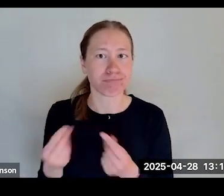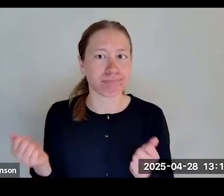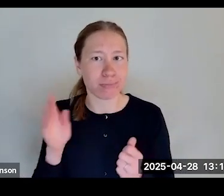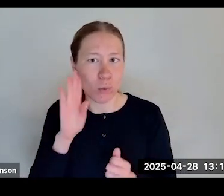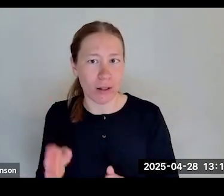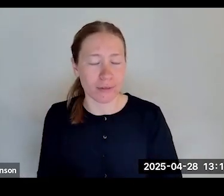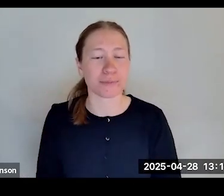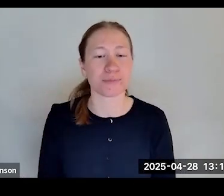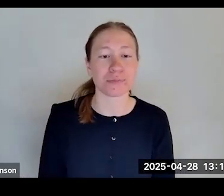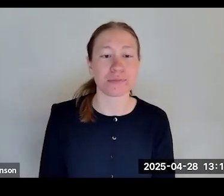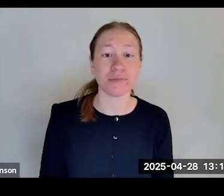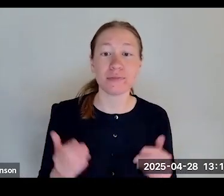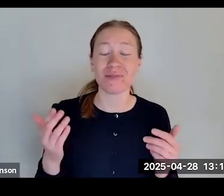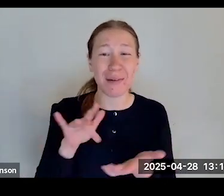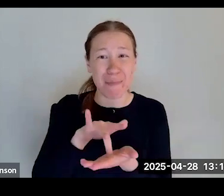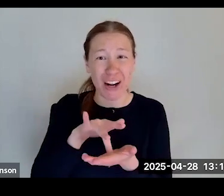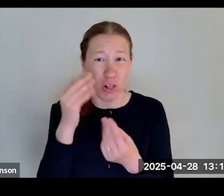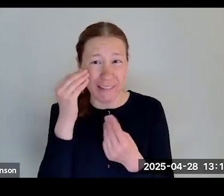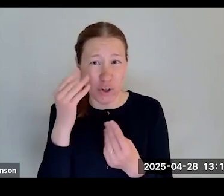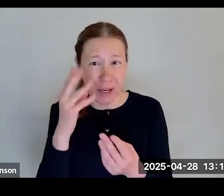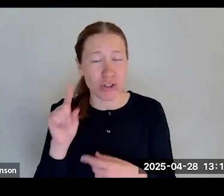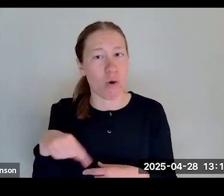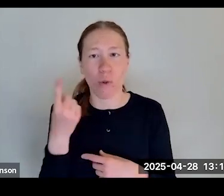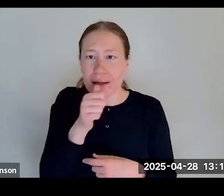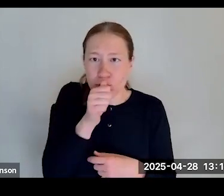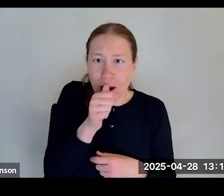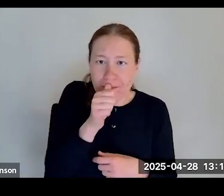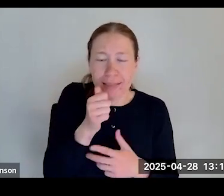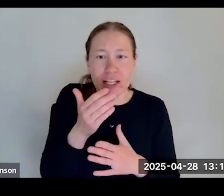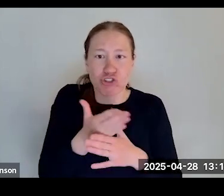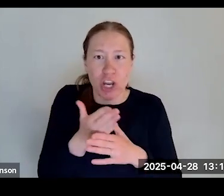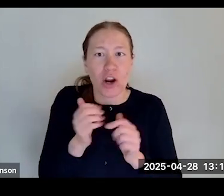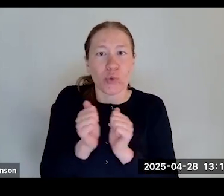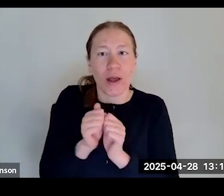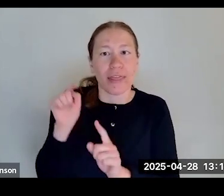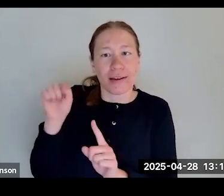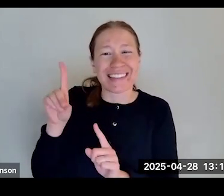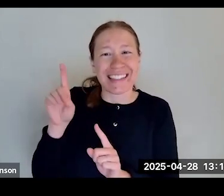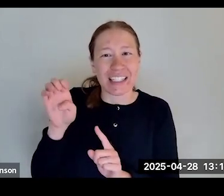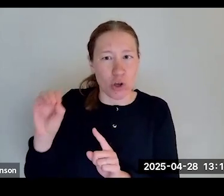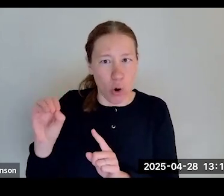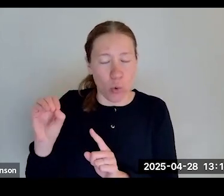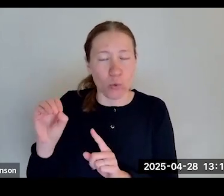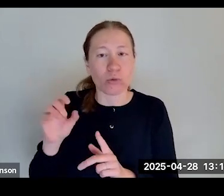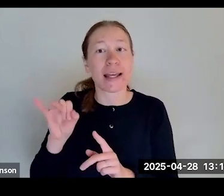Medical information is only shared privately and confidentially with the disability equity office when somebody's requesting an accommodation